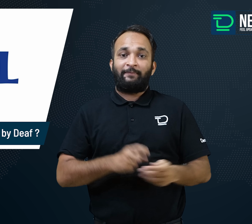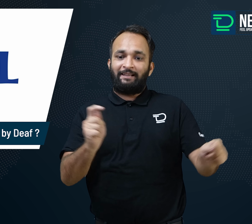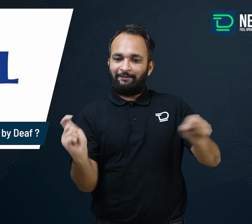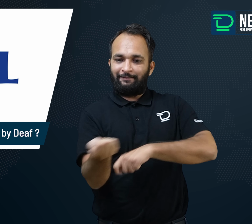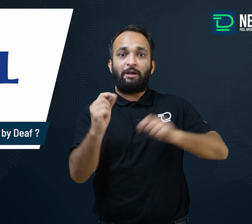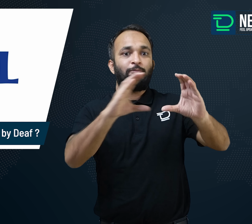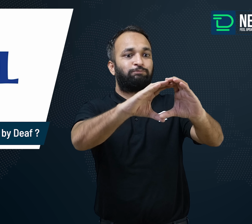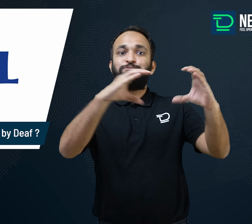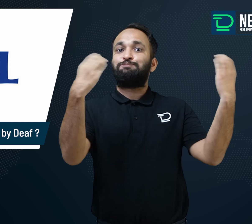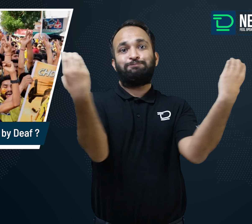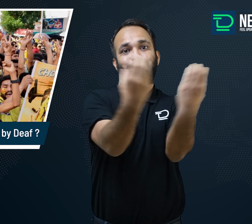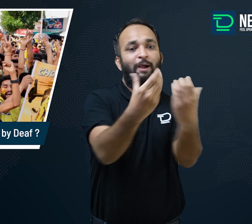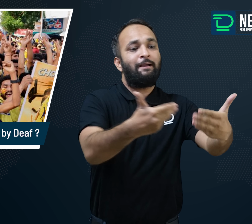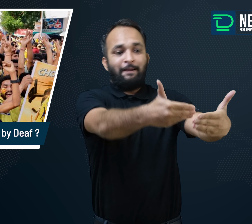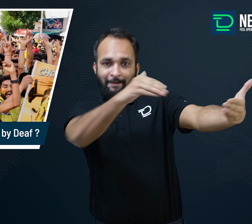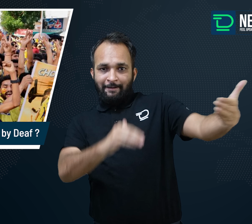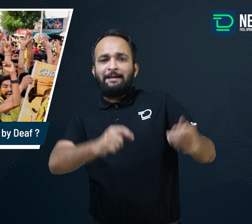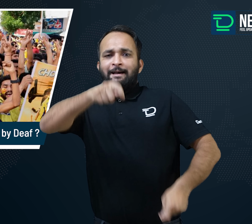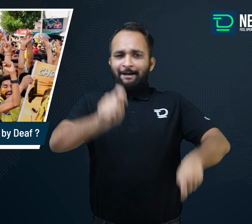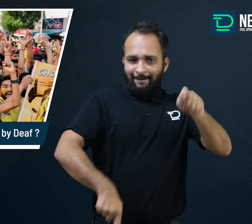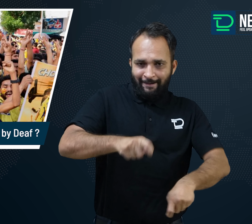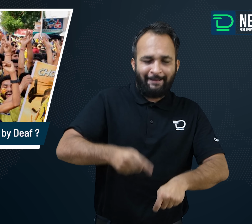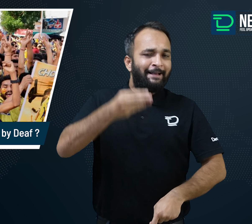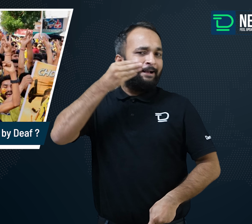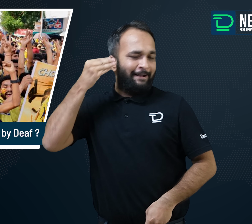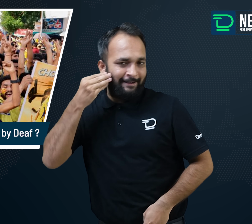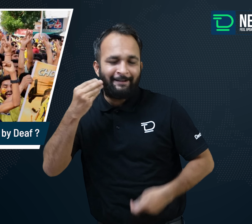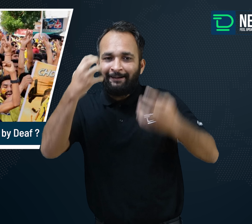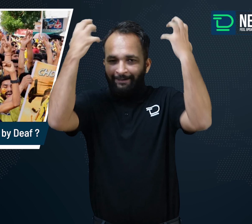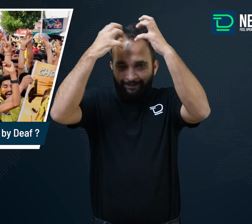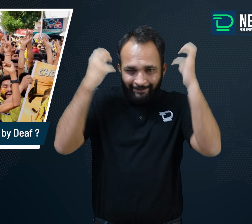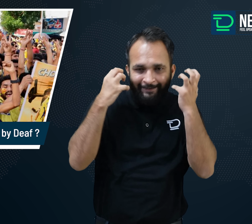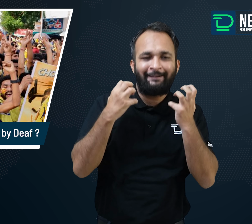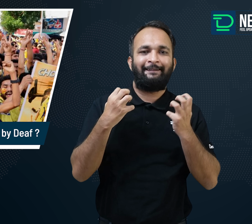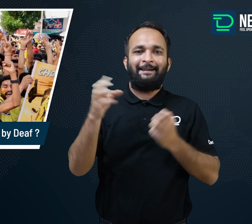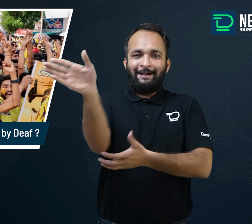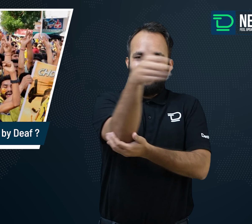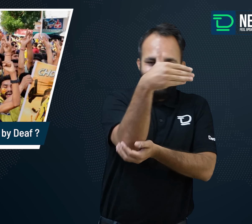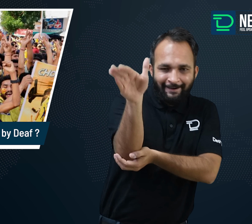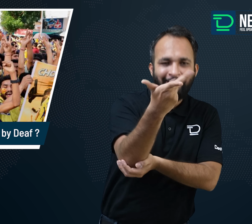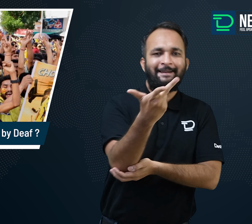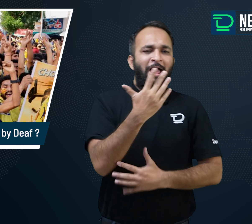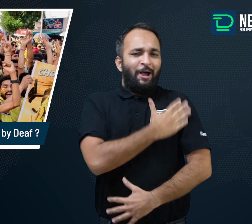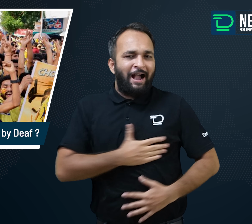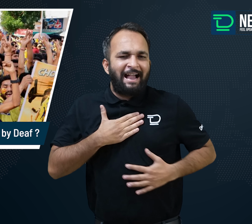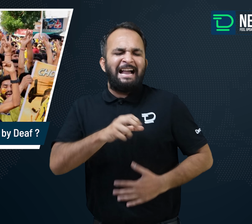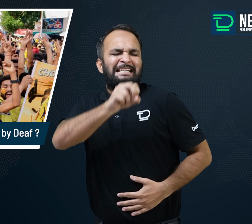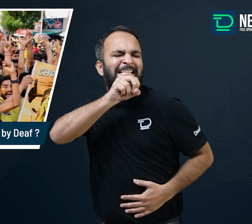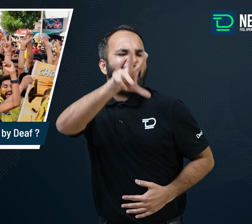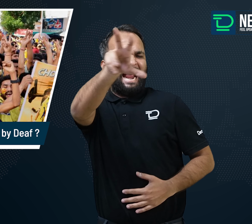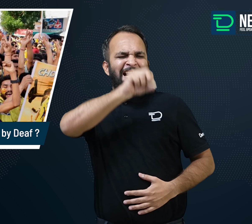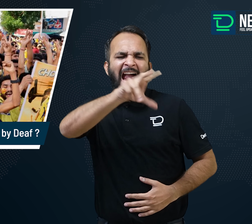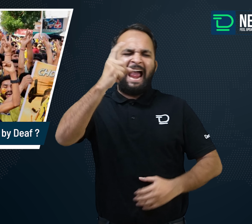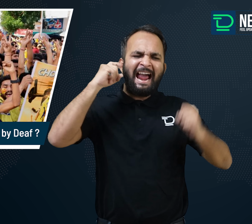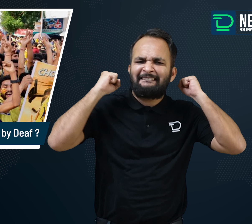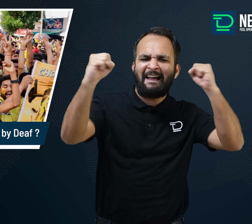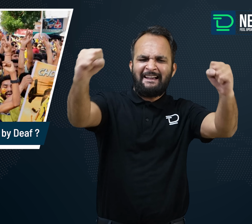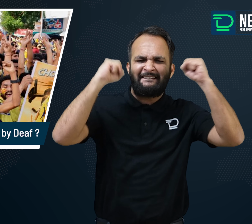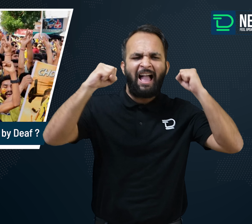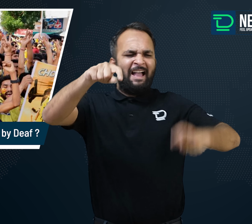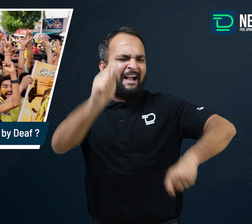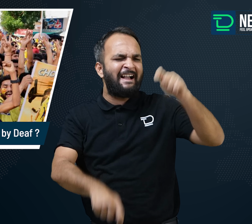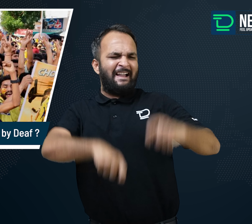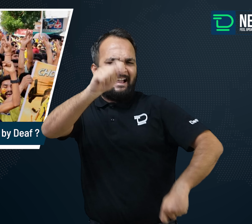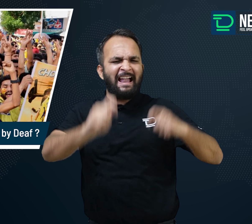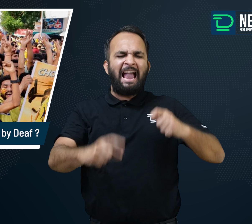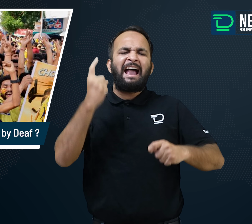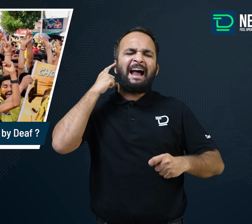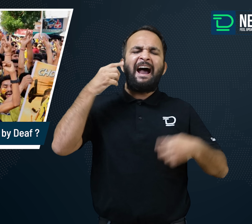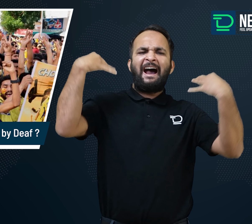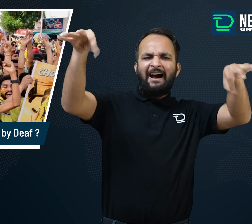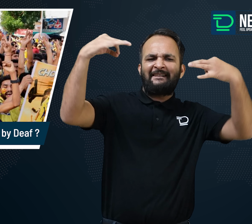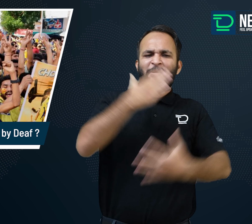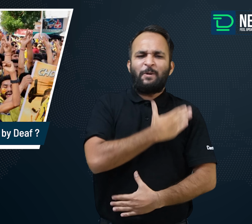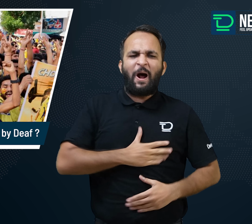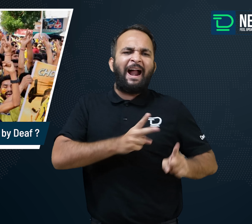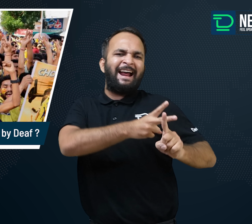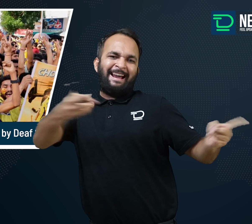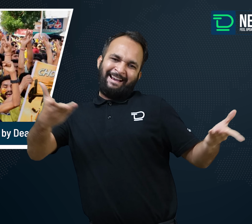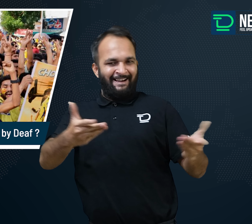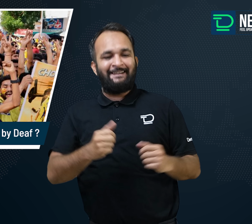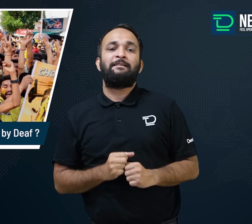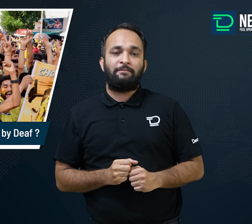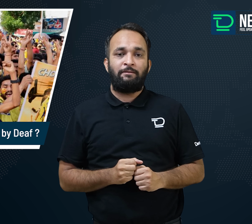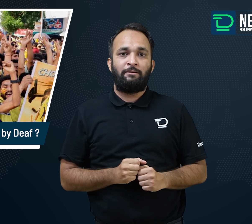During all matches the hearing people celebrate by screaming, dancing with high sounds.